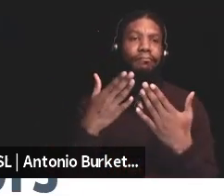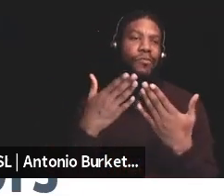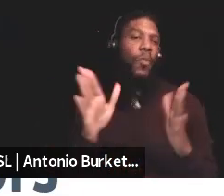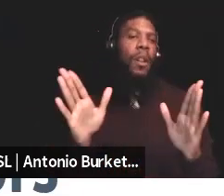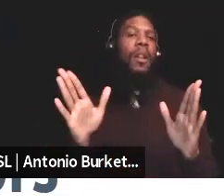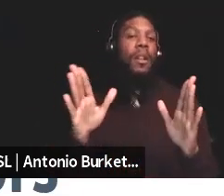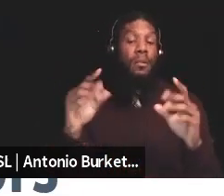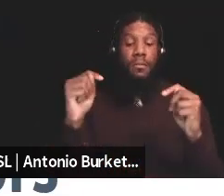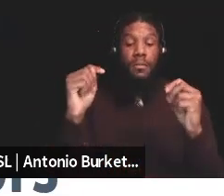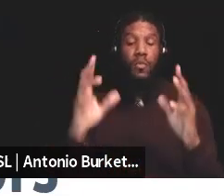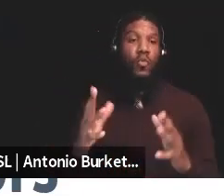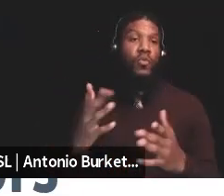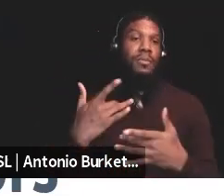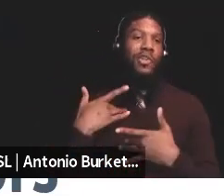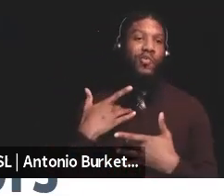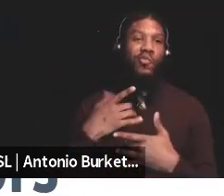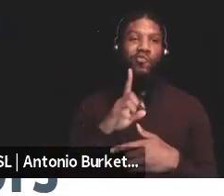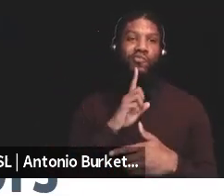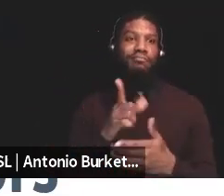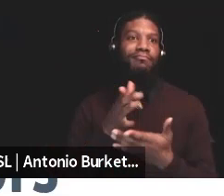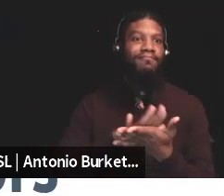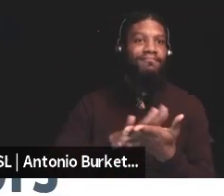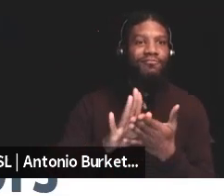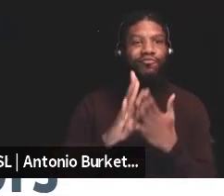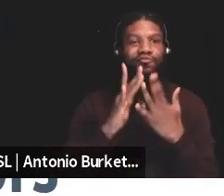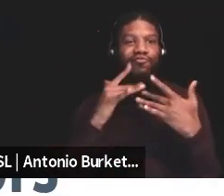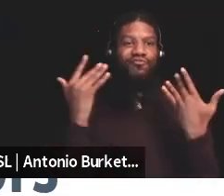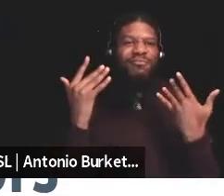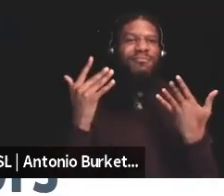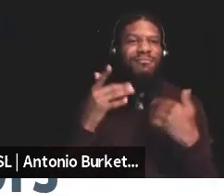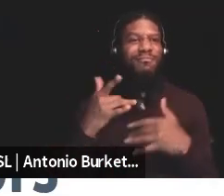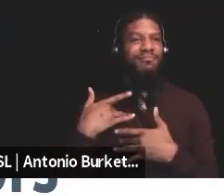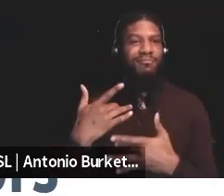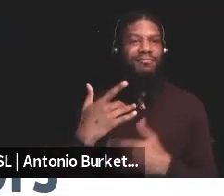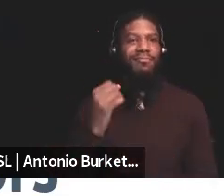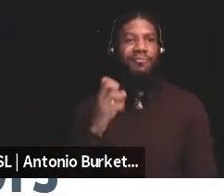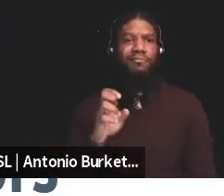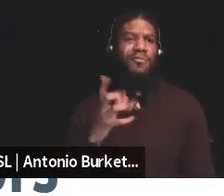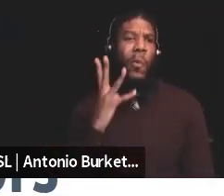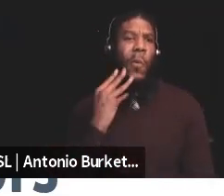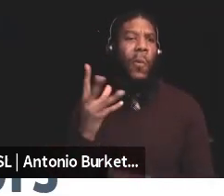rather kind and friendly bunch, so the veteran tutors made sure to draw in the new tutors,